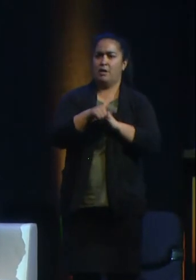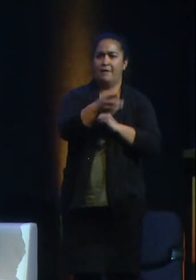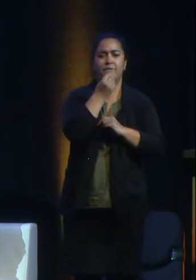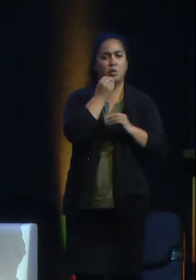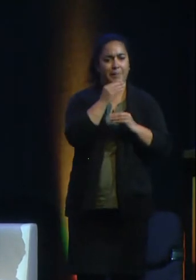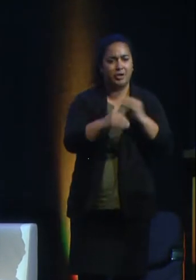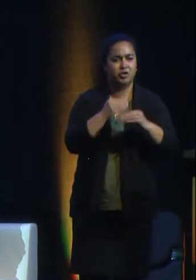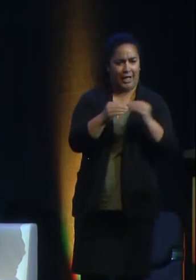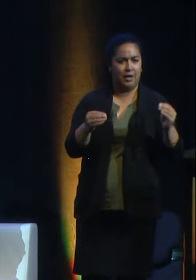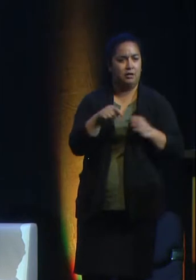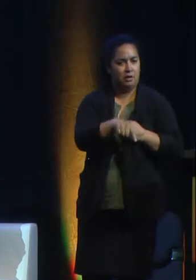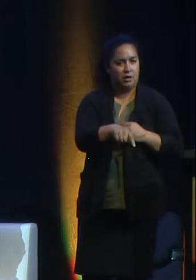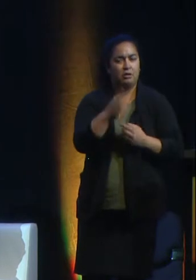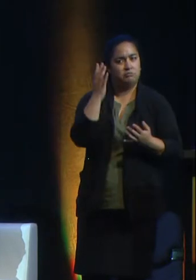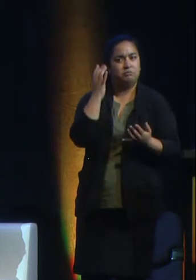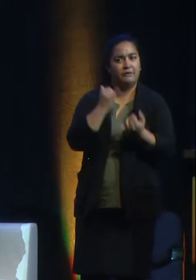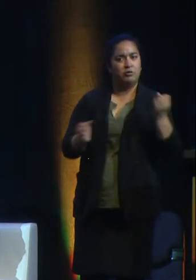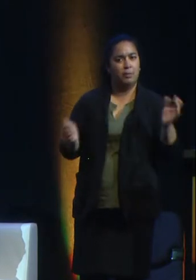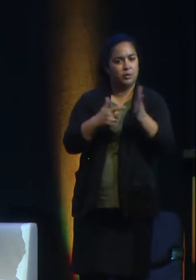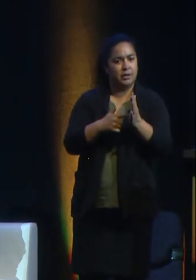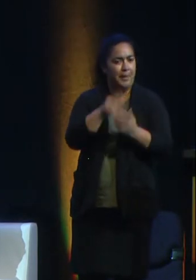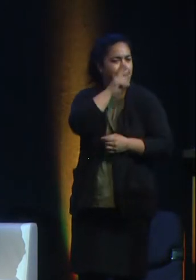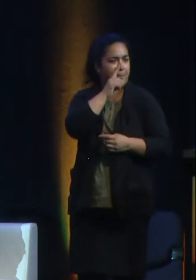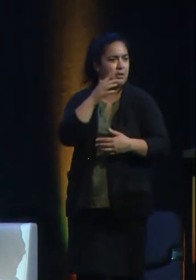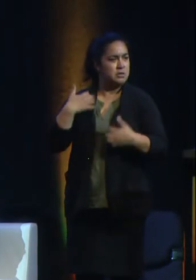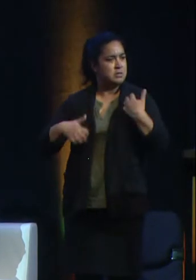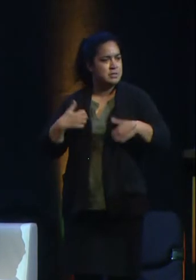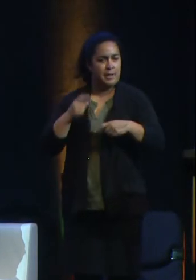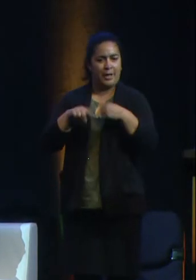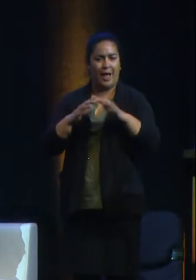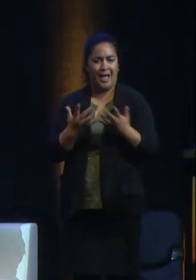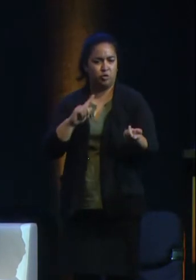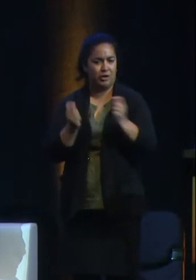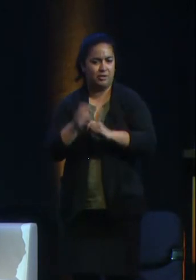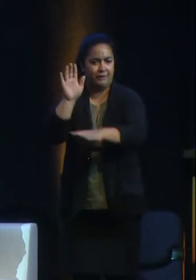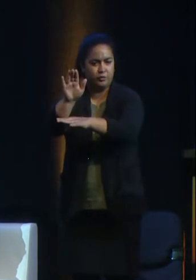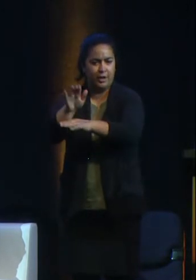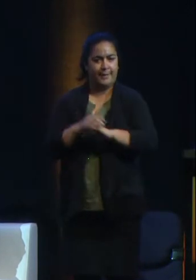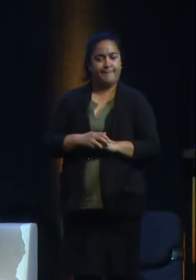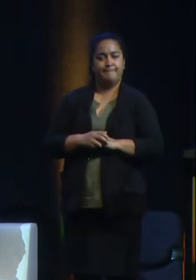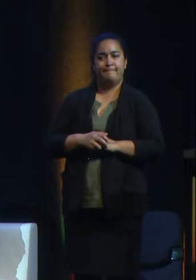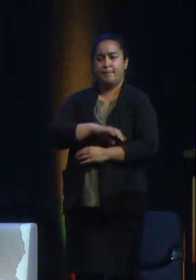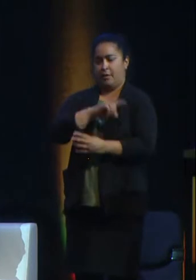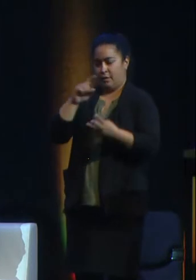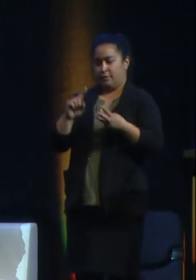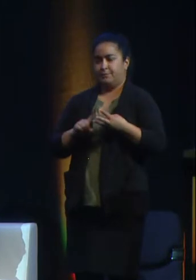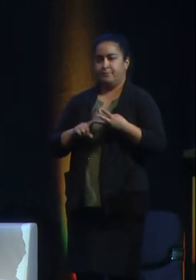really important and people very passionate about that and what we're going to do in the future. And lastly you know the food processing so